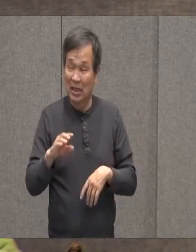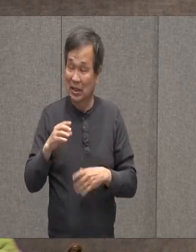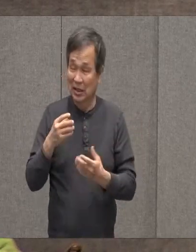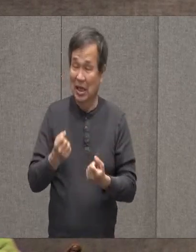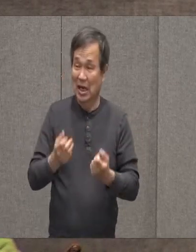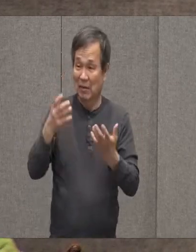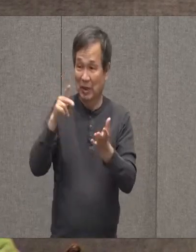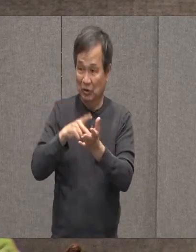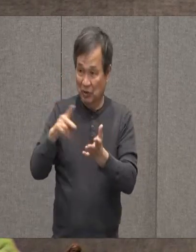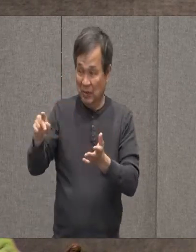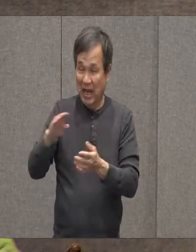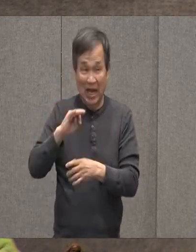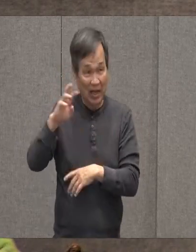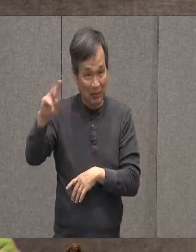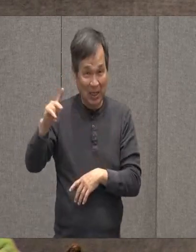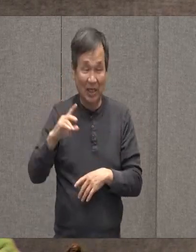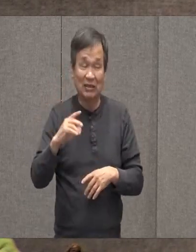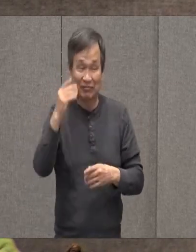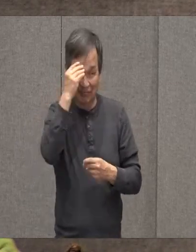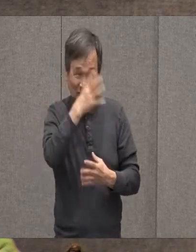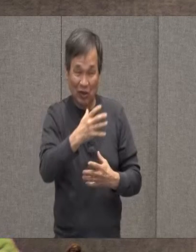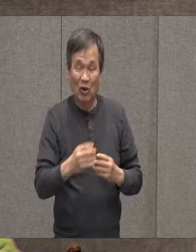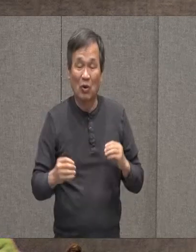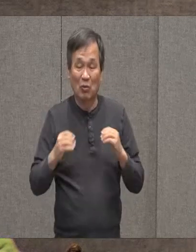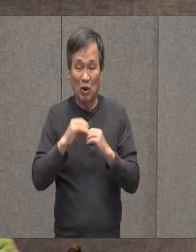is actually more than what we borrowed, what?